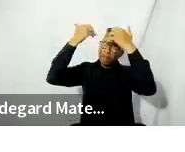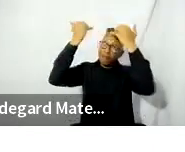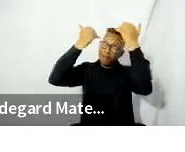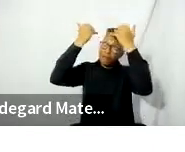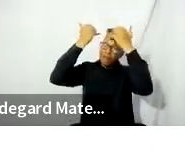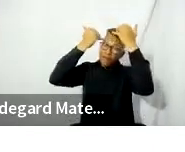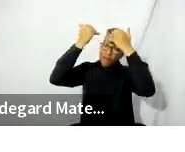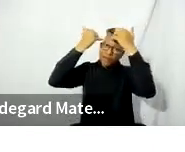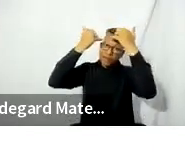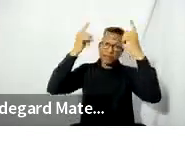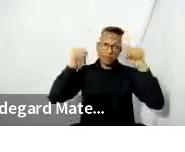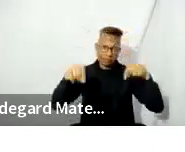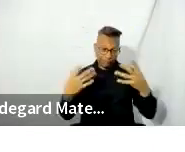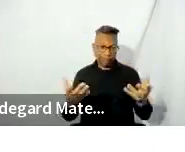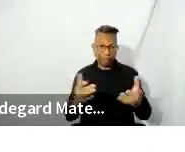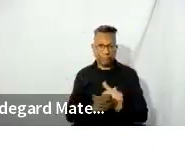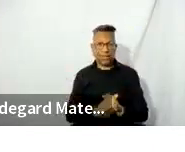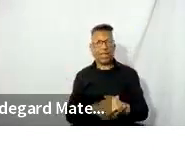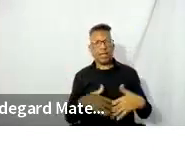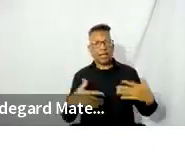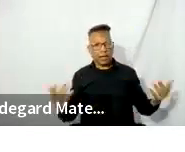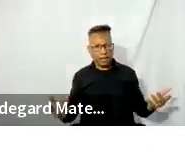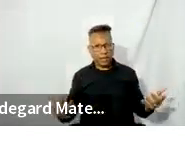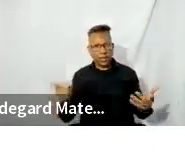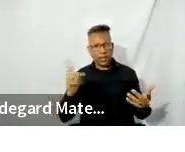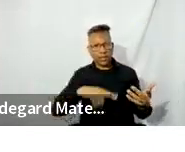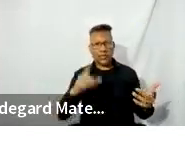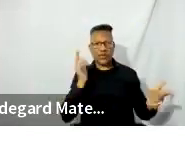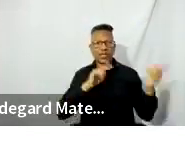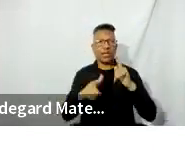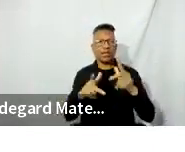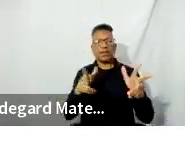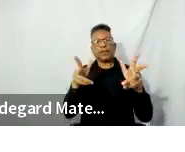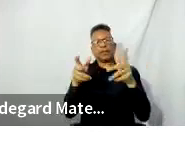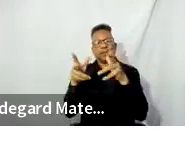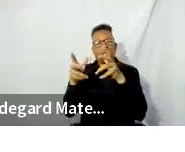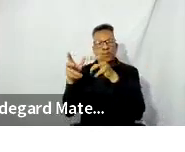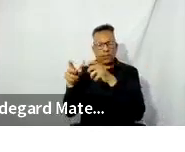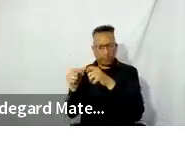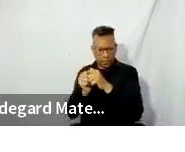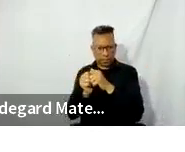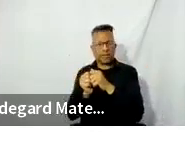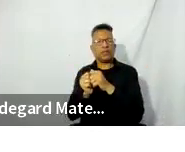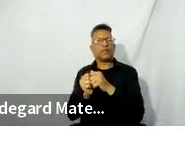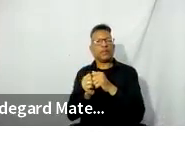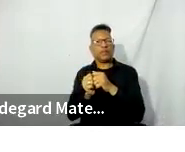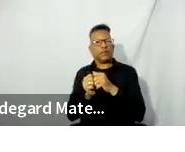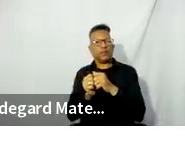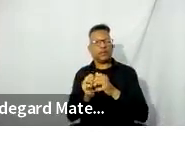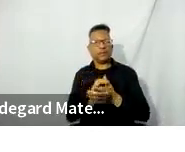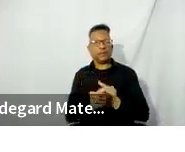So, you know, unless Loria missed the memo that but view iew is